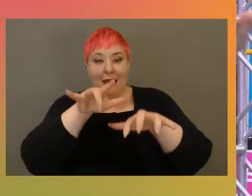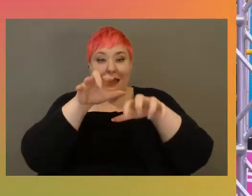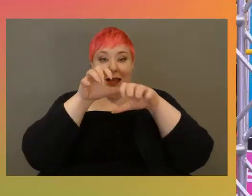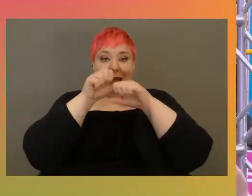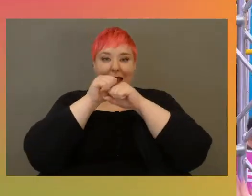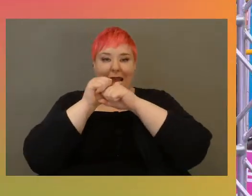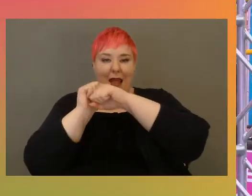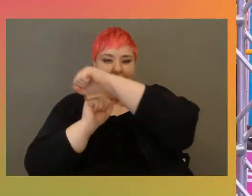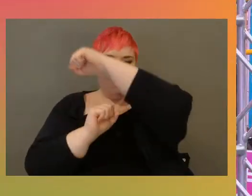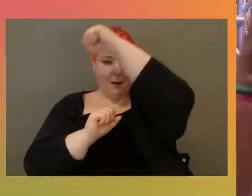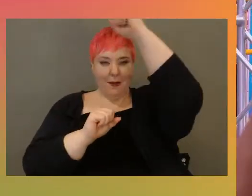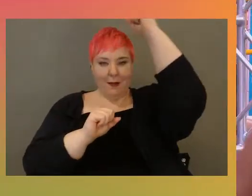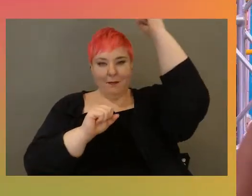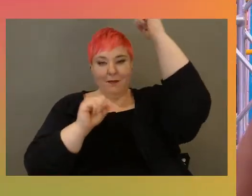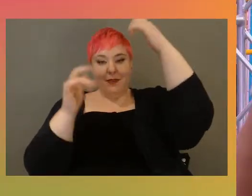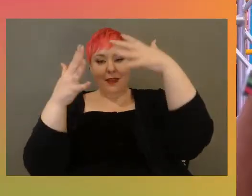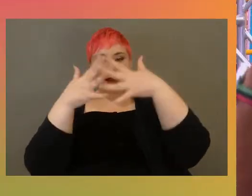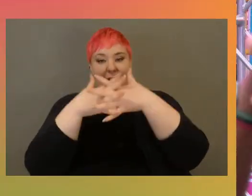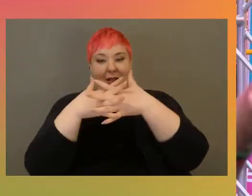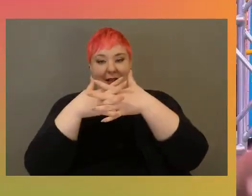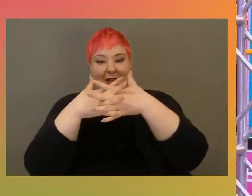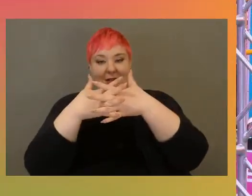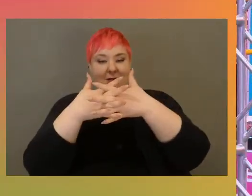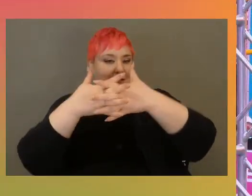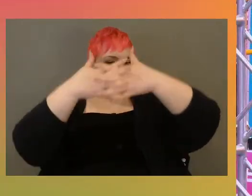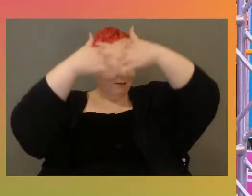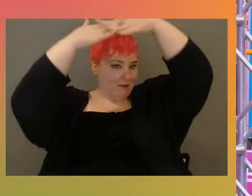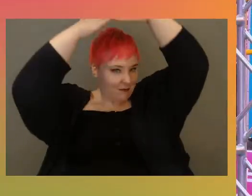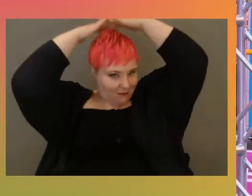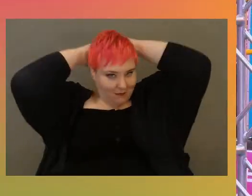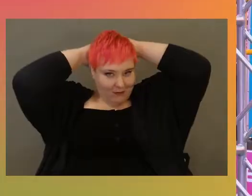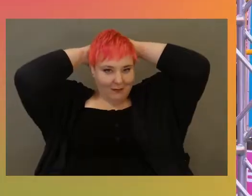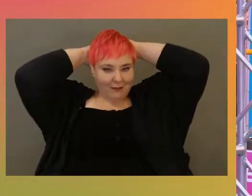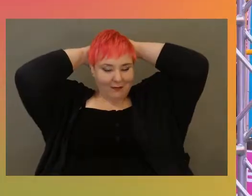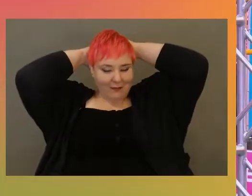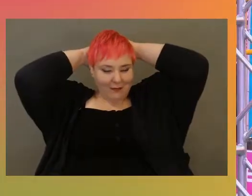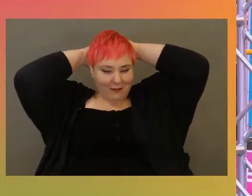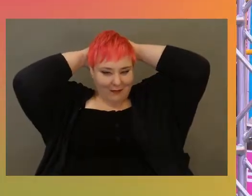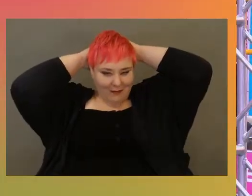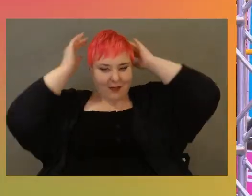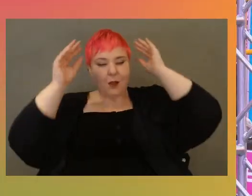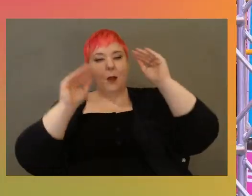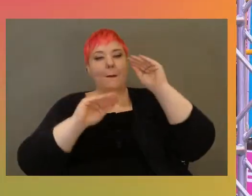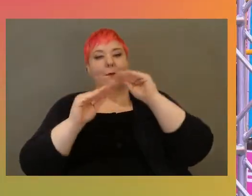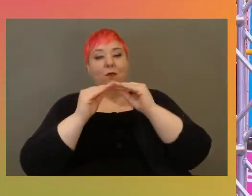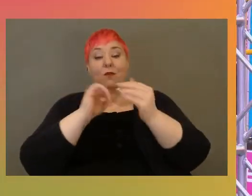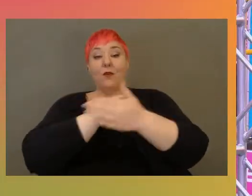FEEL THE DEPTHS OF YOUR SOUL. INHALE, COME BACK UP.